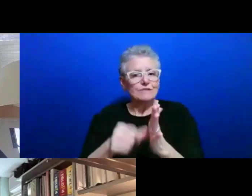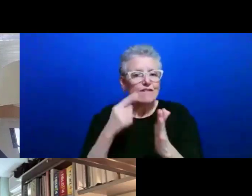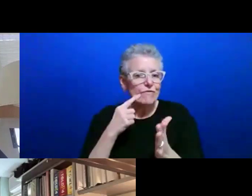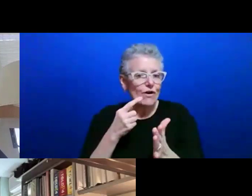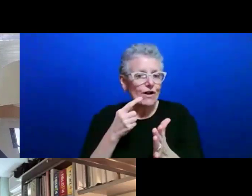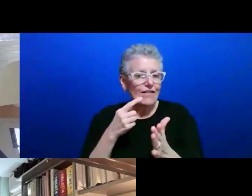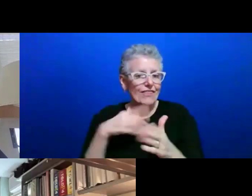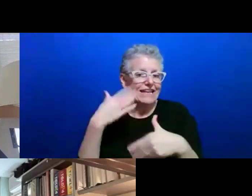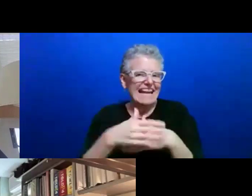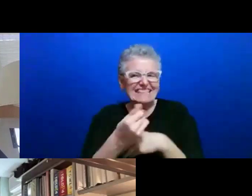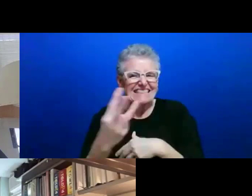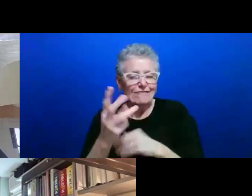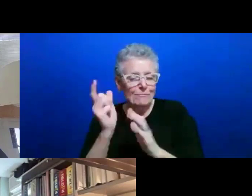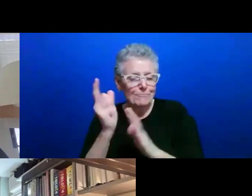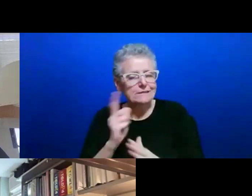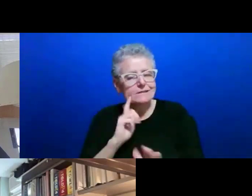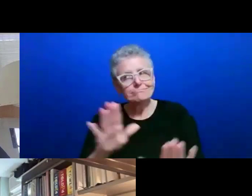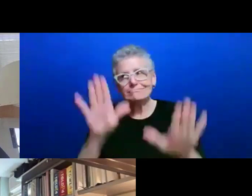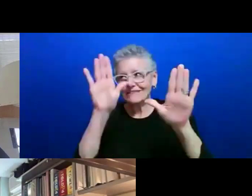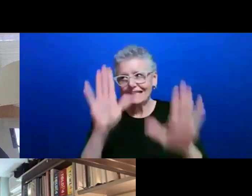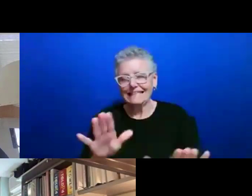that would be fantastic.